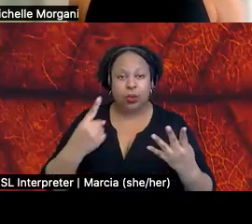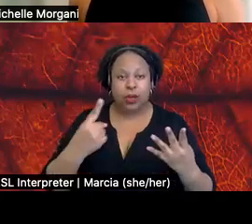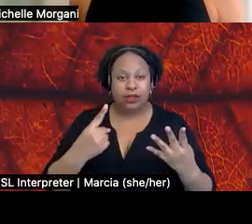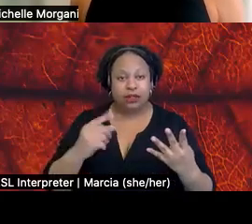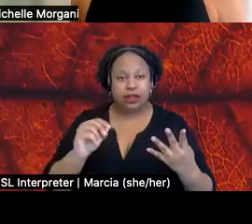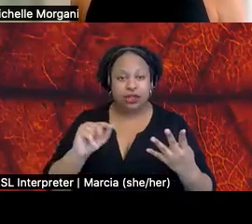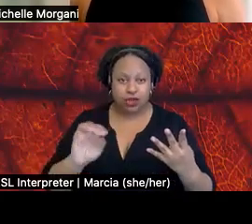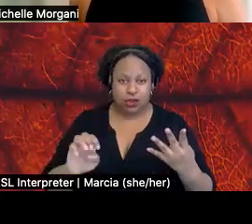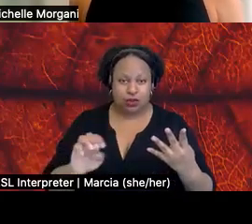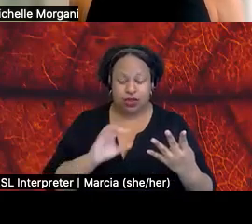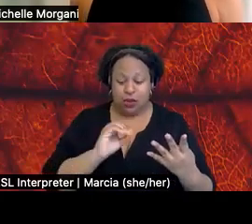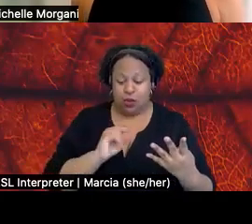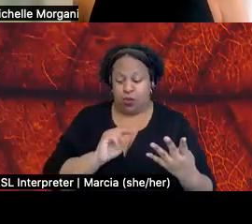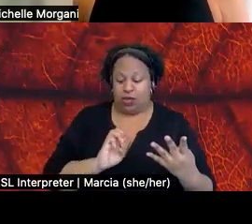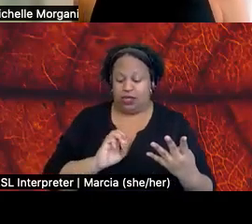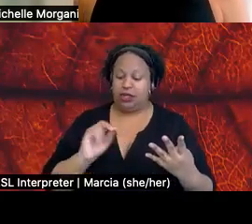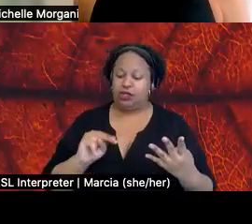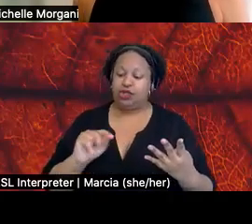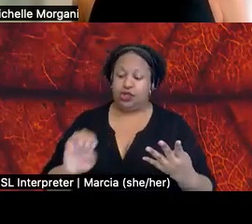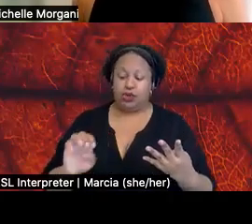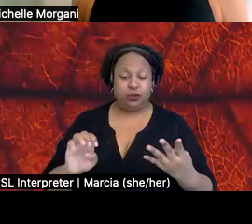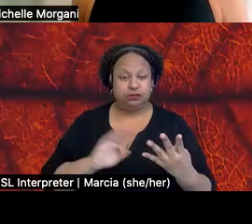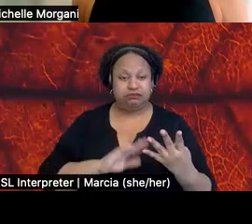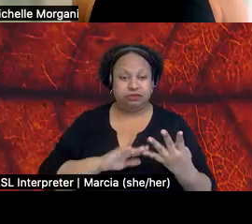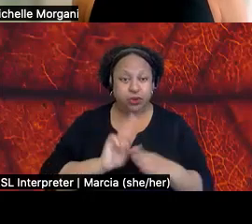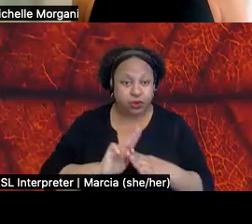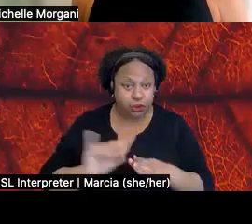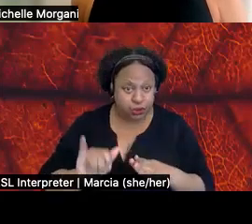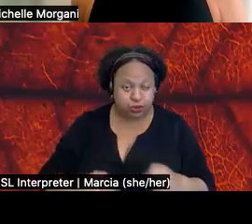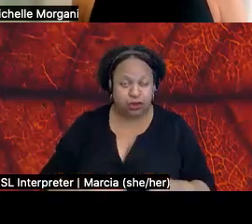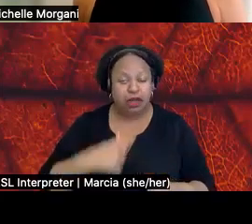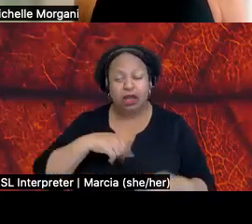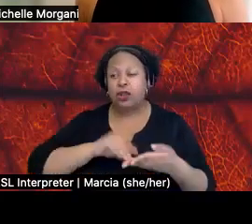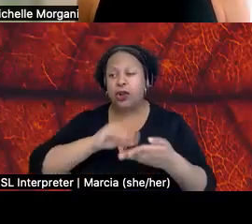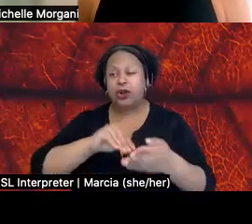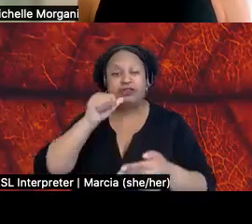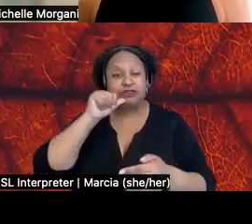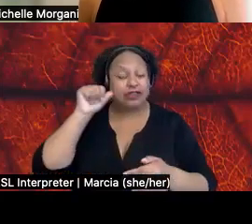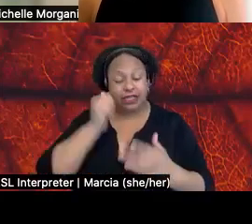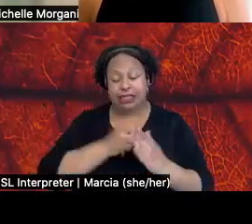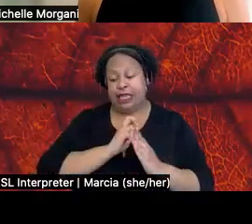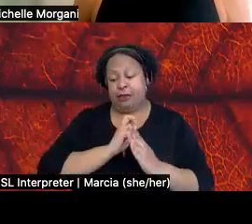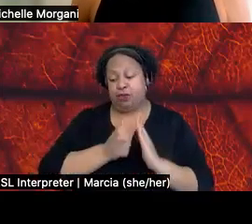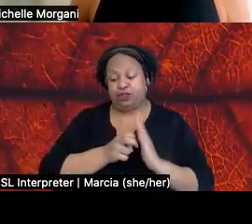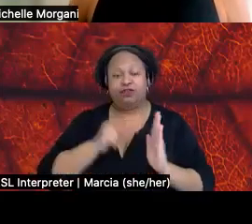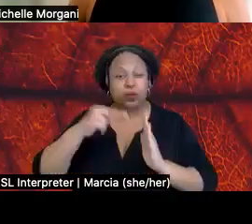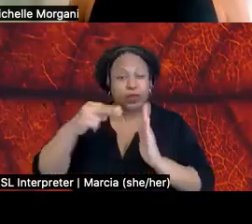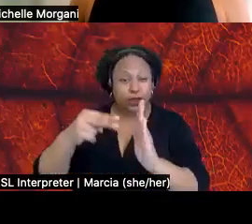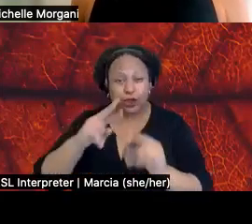And I actually just learned yesterday that Immersive Reader is also used in Microsoft Teams.